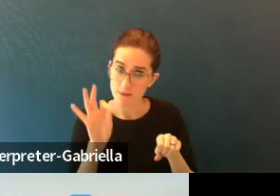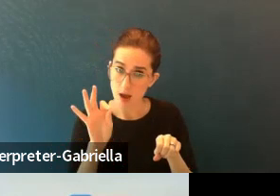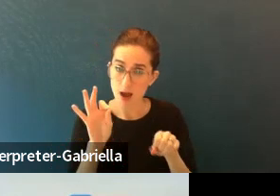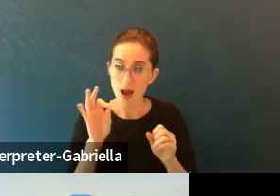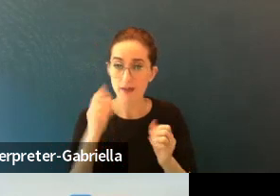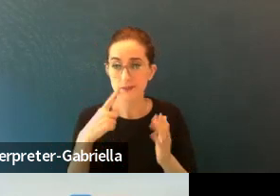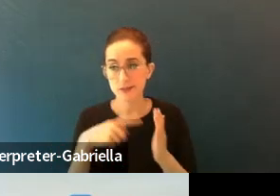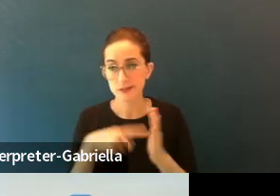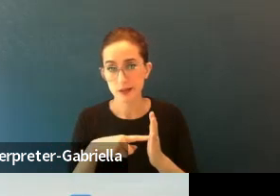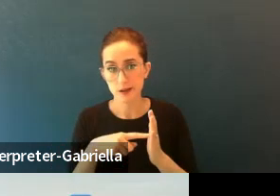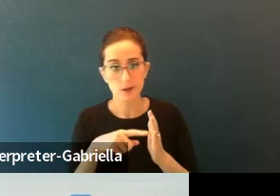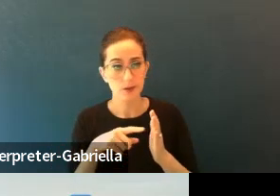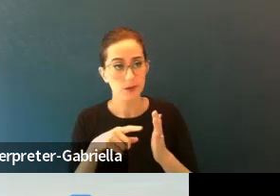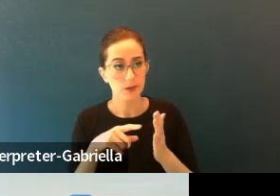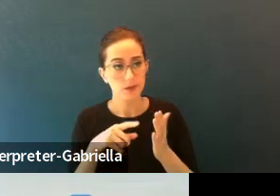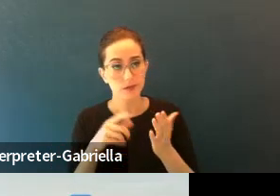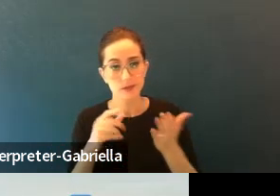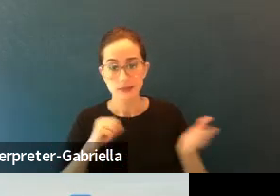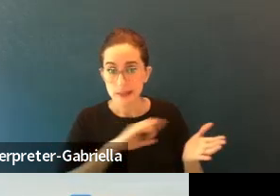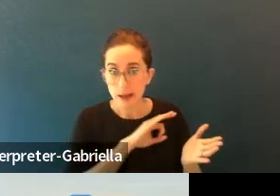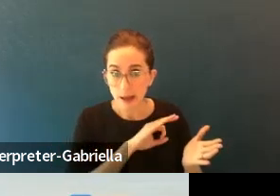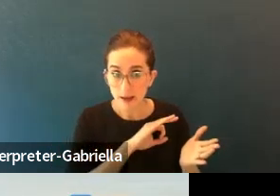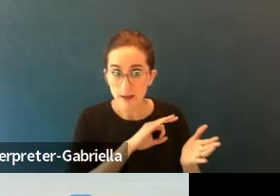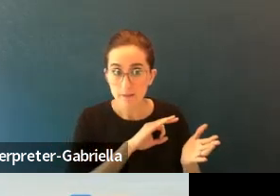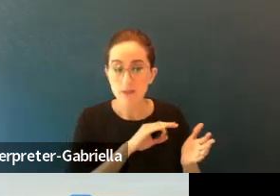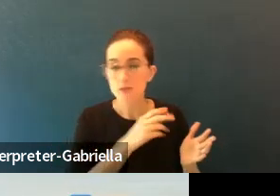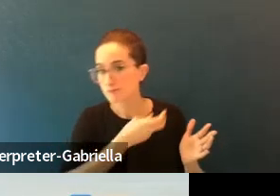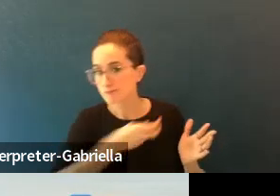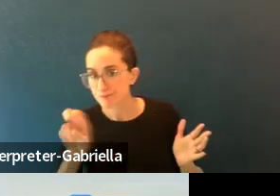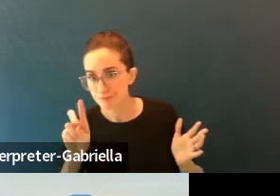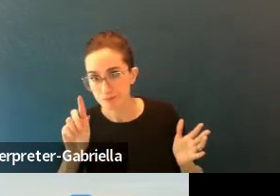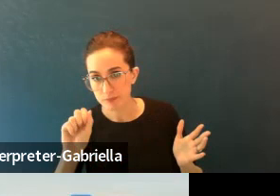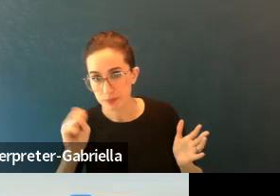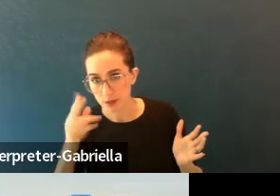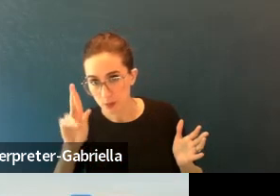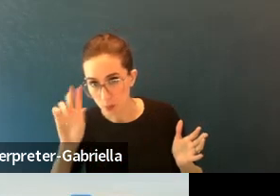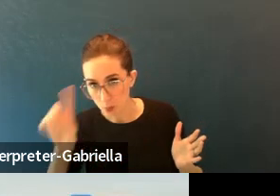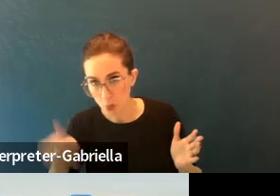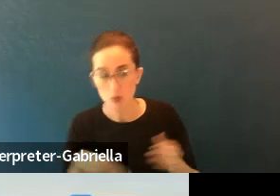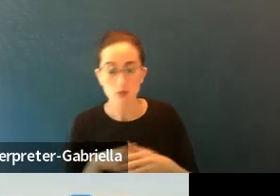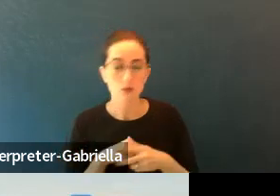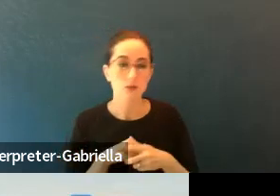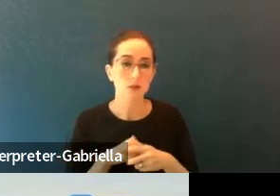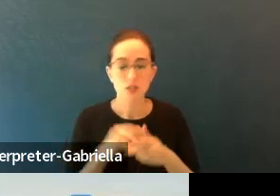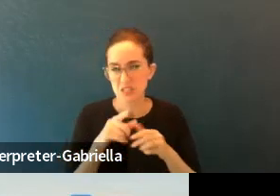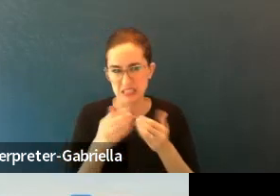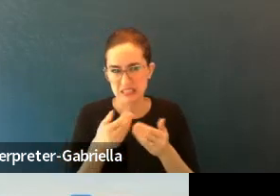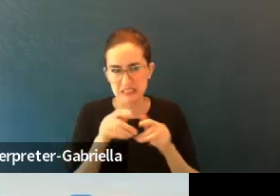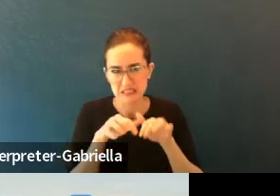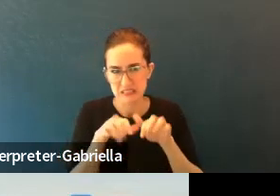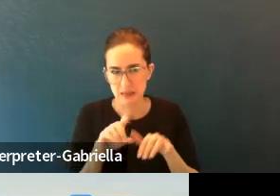and even up there in this search, if you type in dashboards, the first thing will be a link to our website.